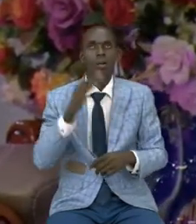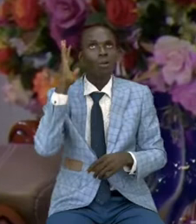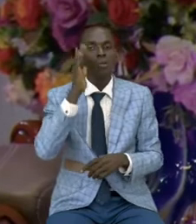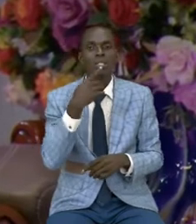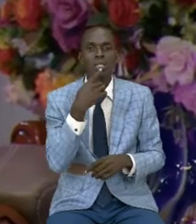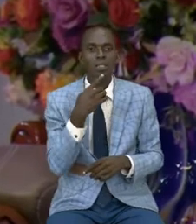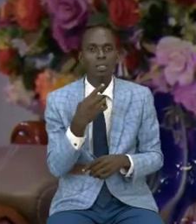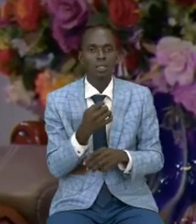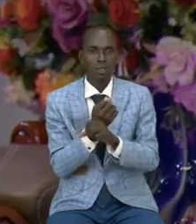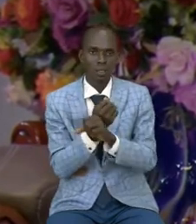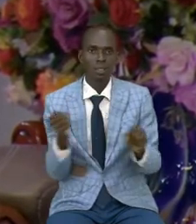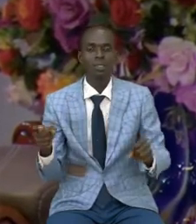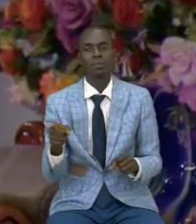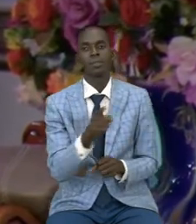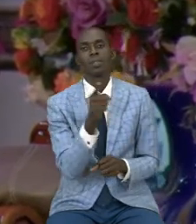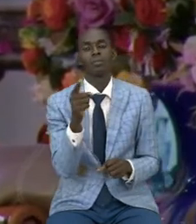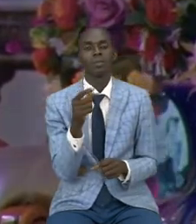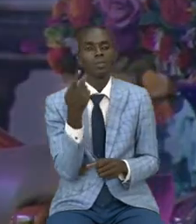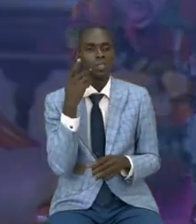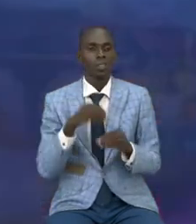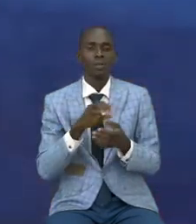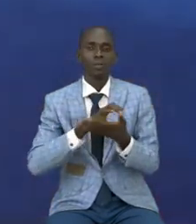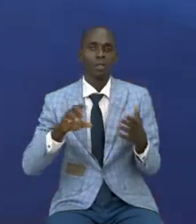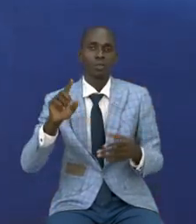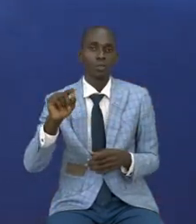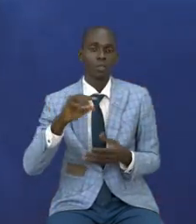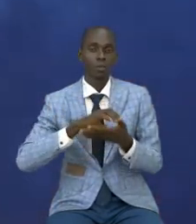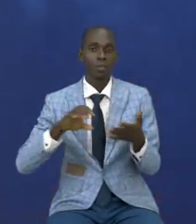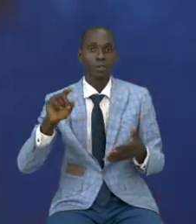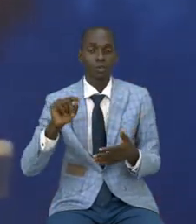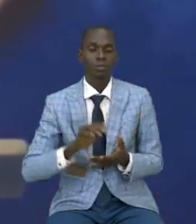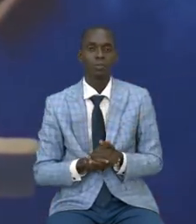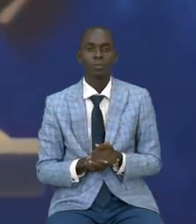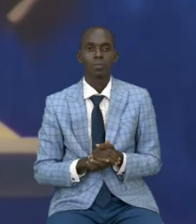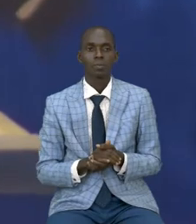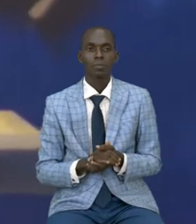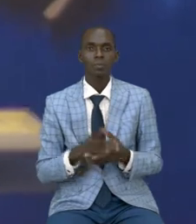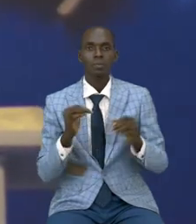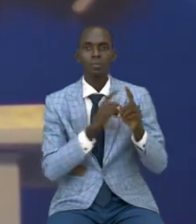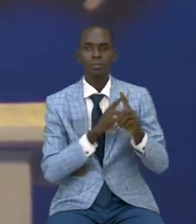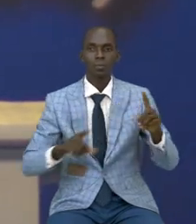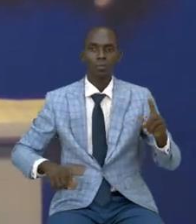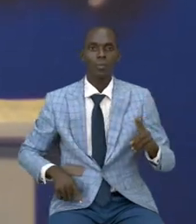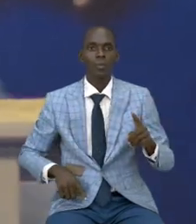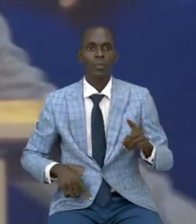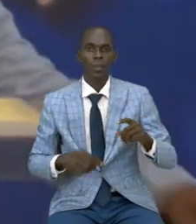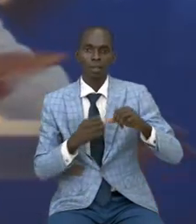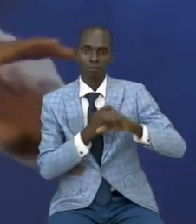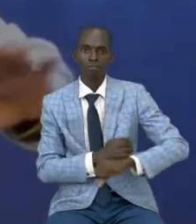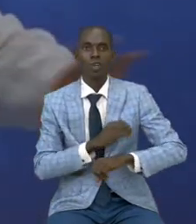them look at verse 20 there in verse 20 it says the lord preserved all them